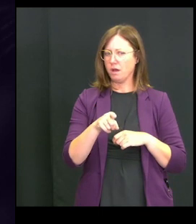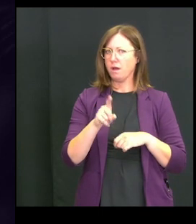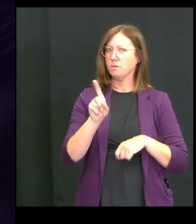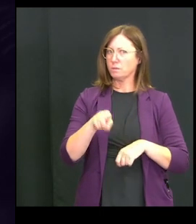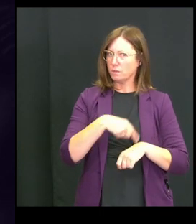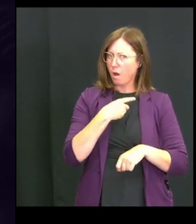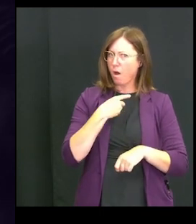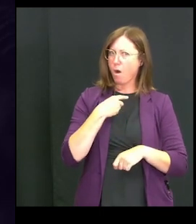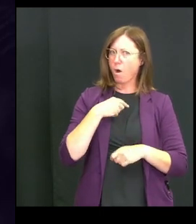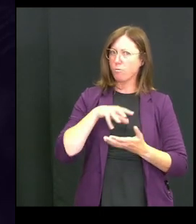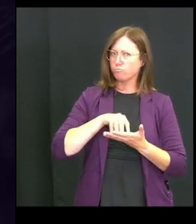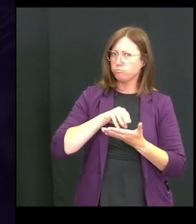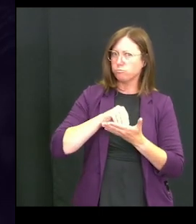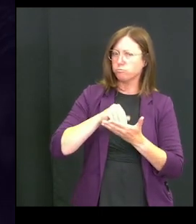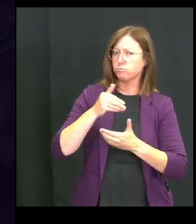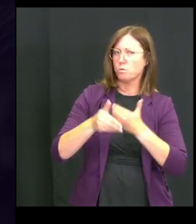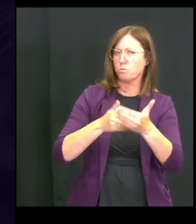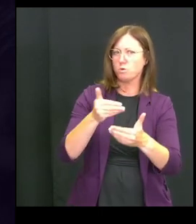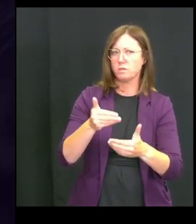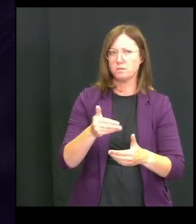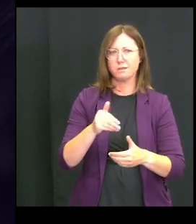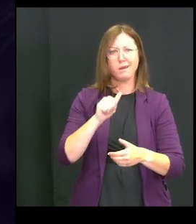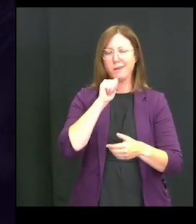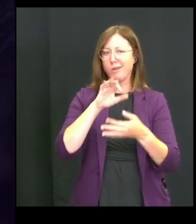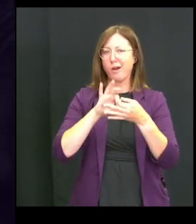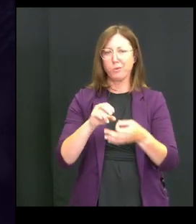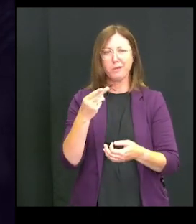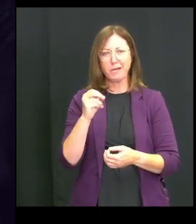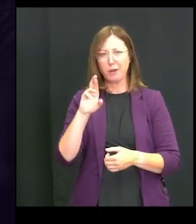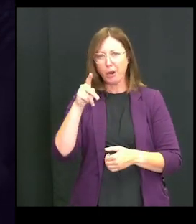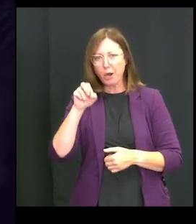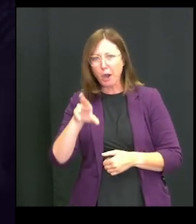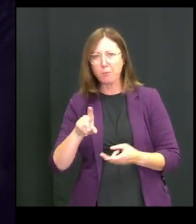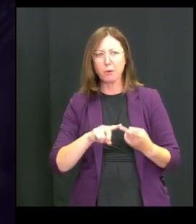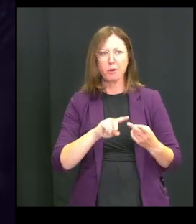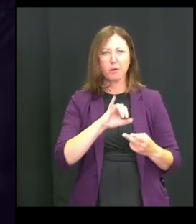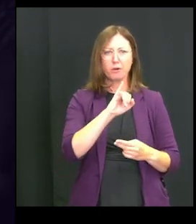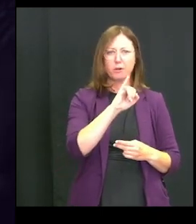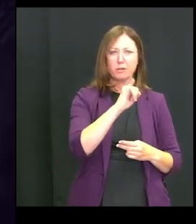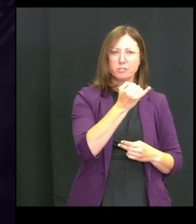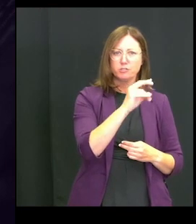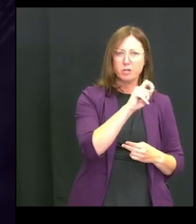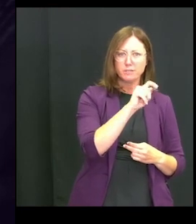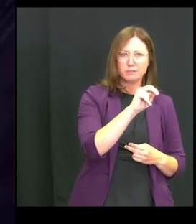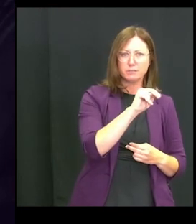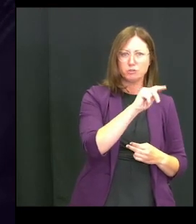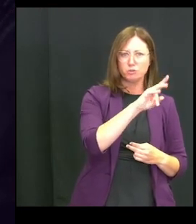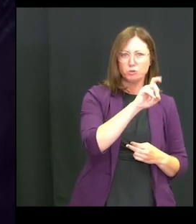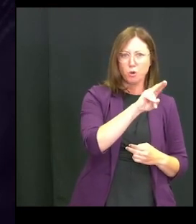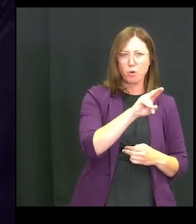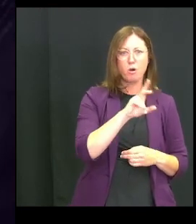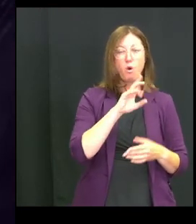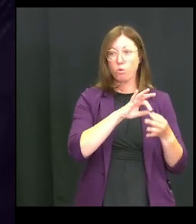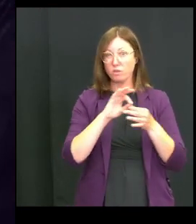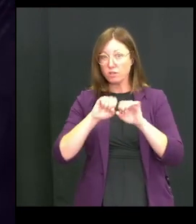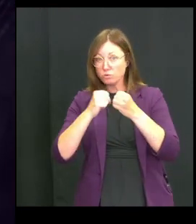It's not confined to the Harper and Trudeau years, nor is it confined to the social media era. This has been going on for decades.